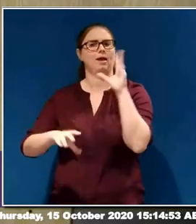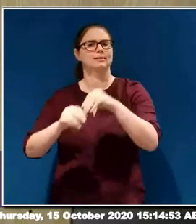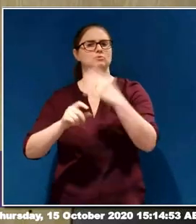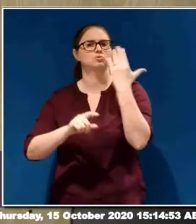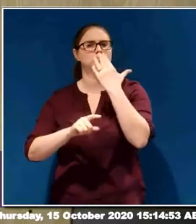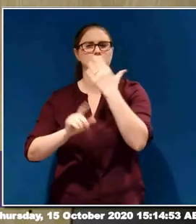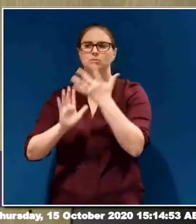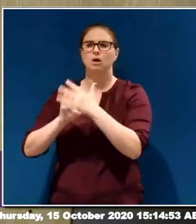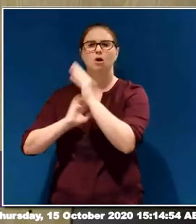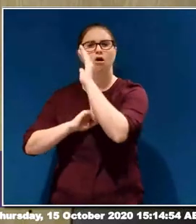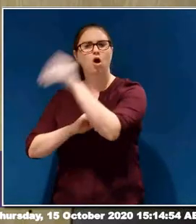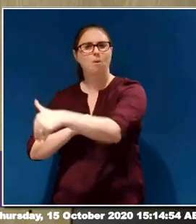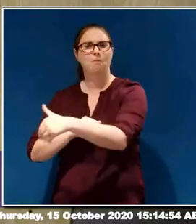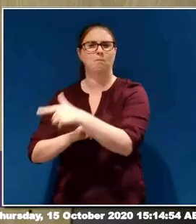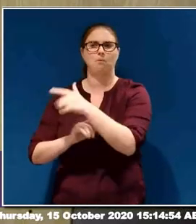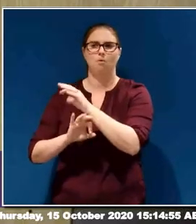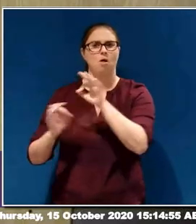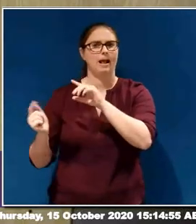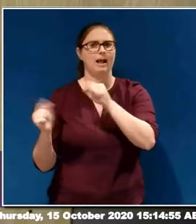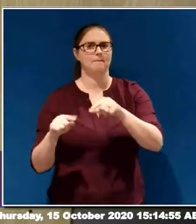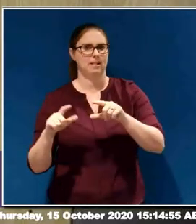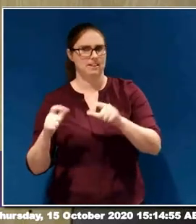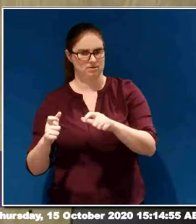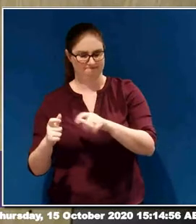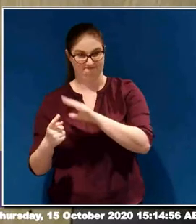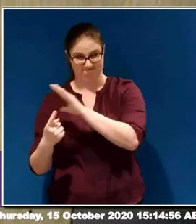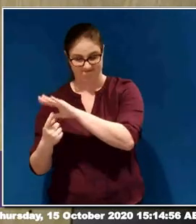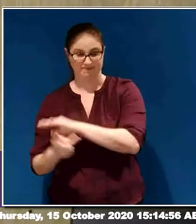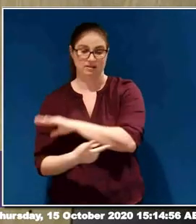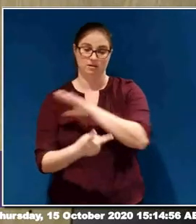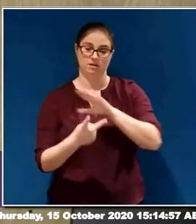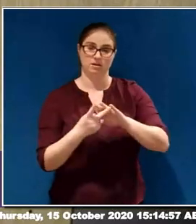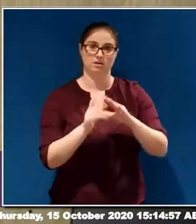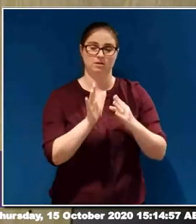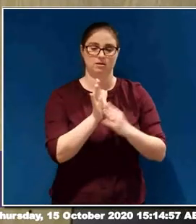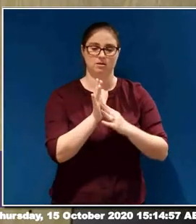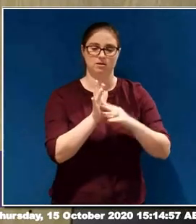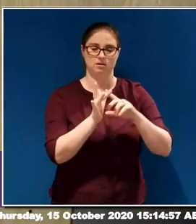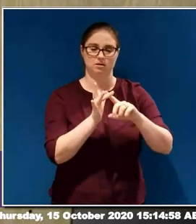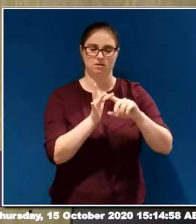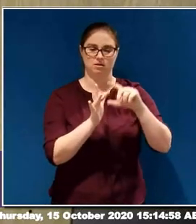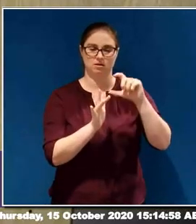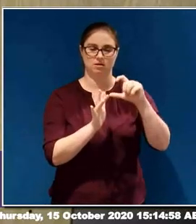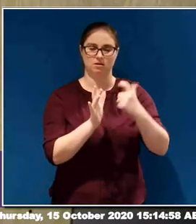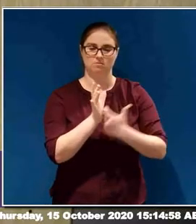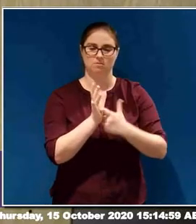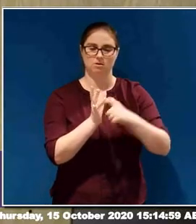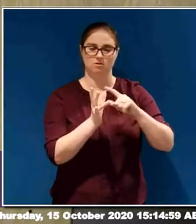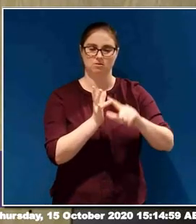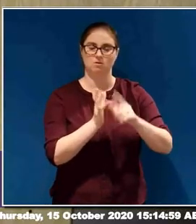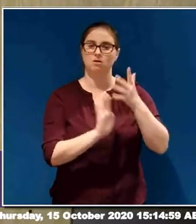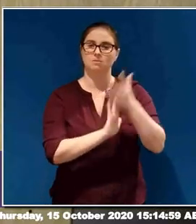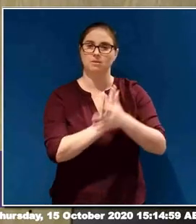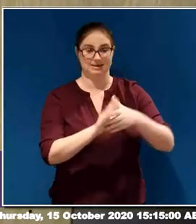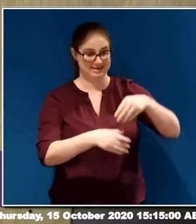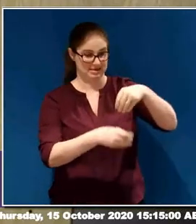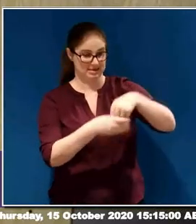when you're shut out of learning. When for example adjustments are not being made to allow you to